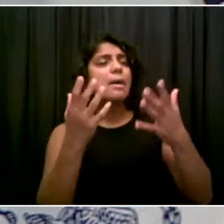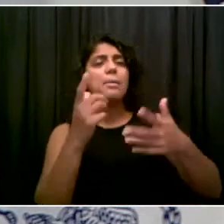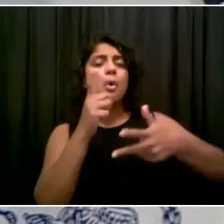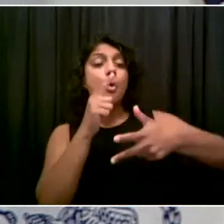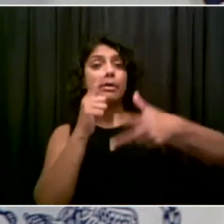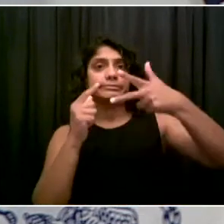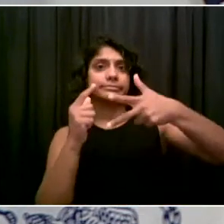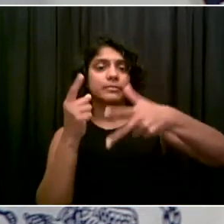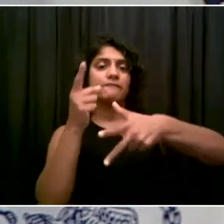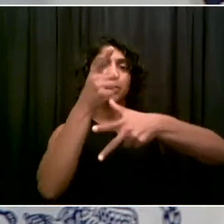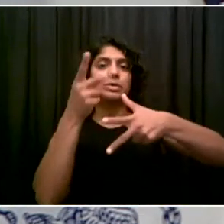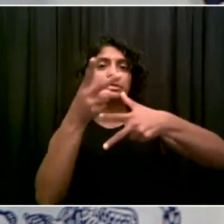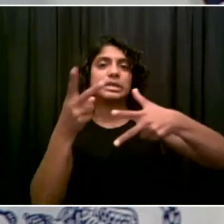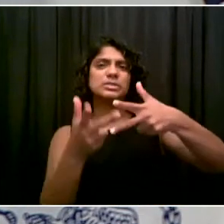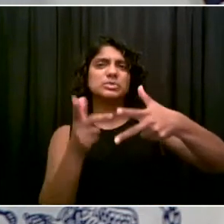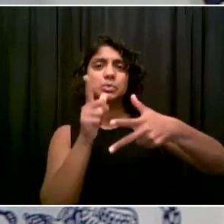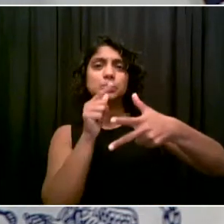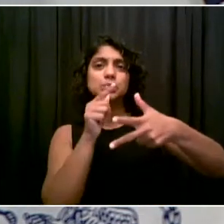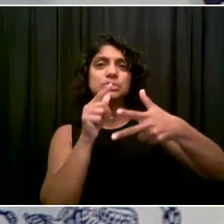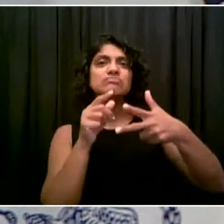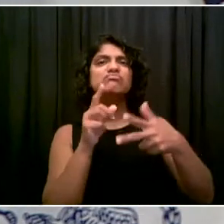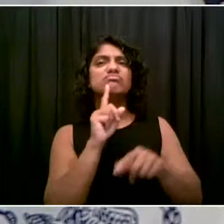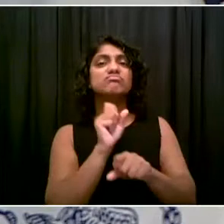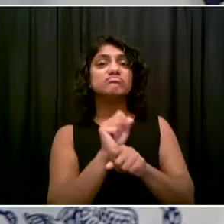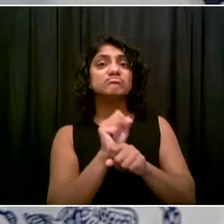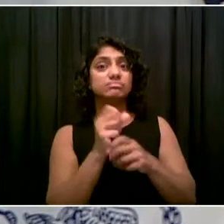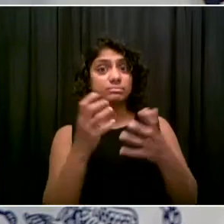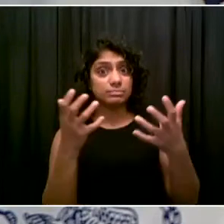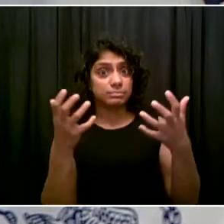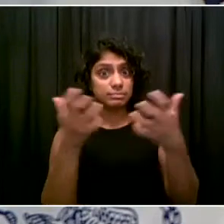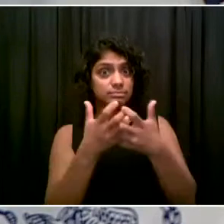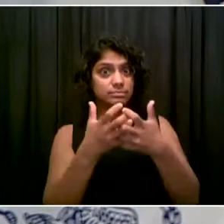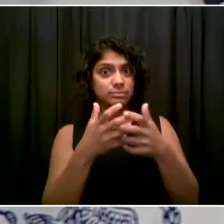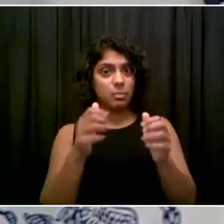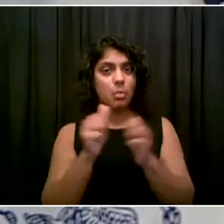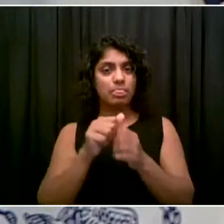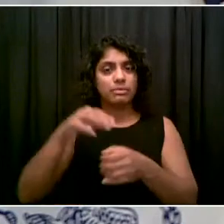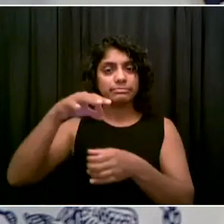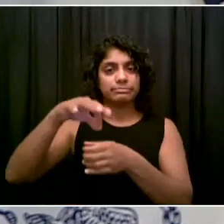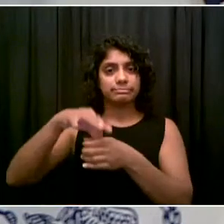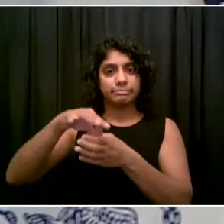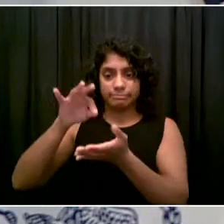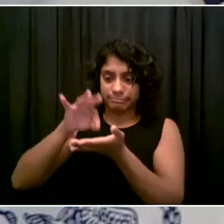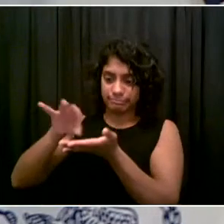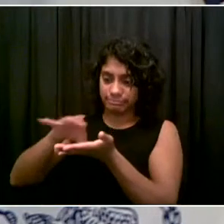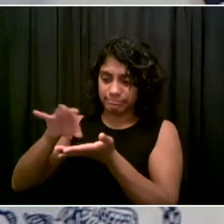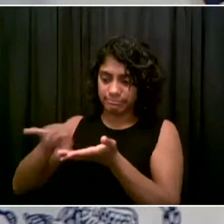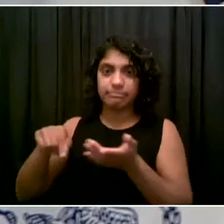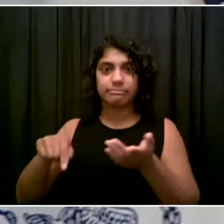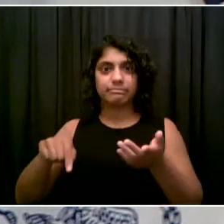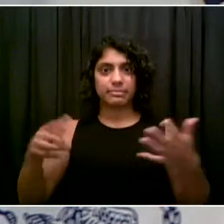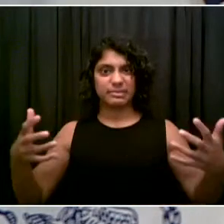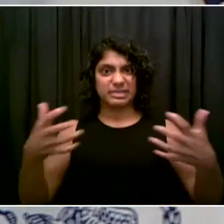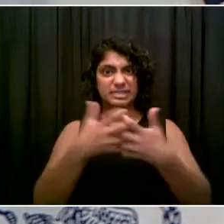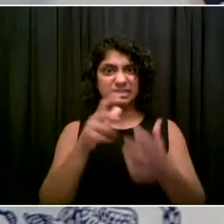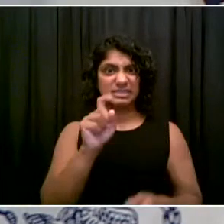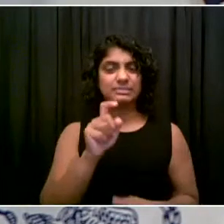AS THE FIRST PLACE LEADER HAD A MARGIN OF FIVE OR HIGHER TYPICLALY AND STHIORICALLY DIDN'T MATTER MUCH.